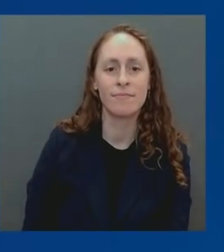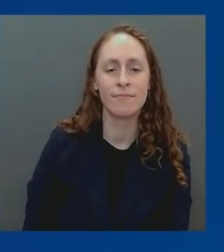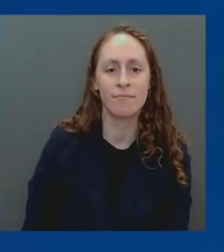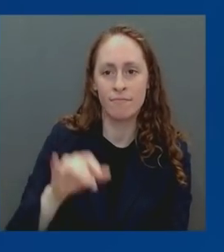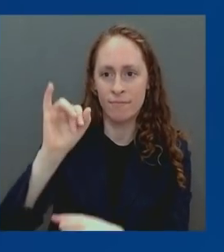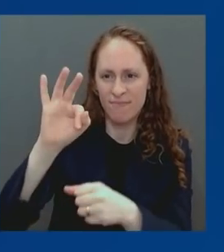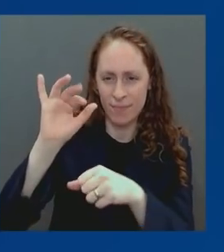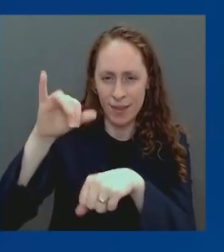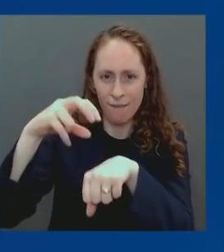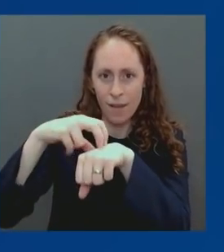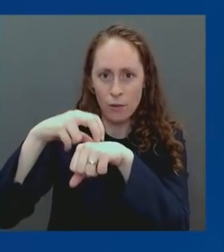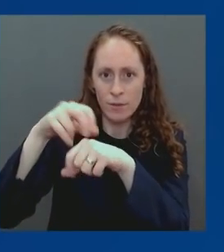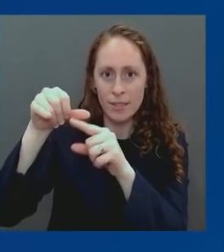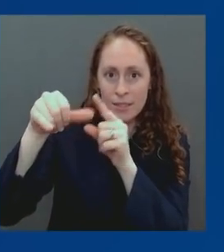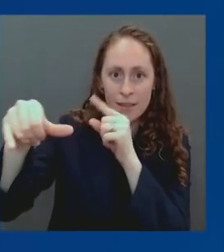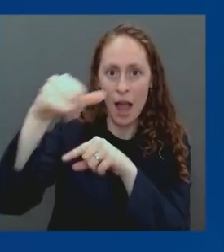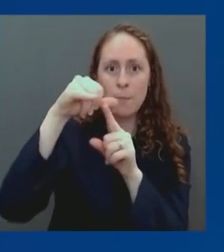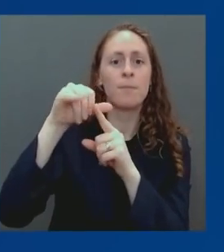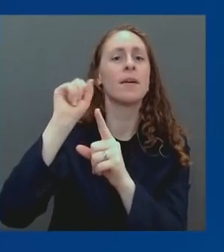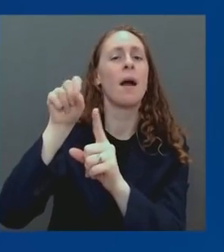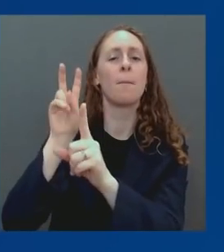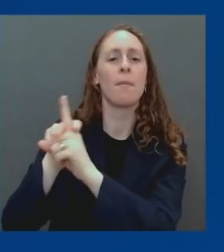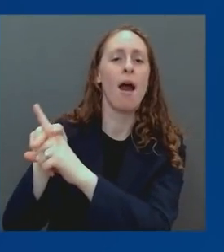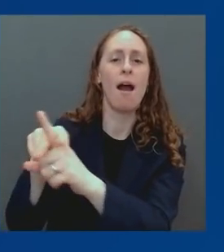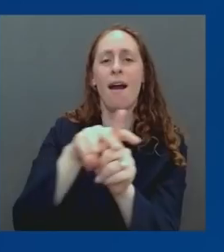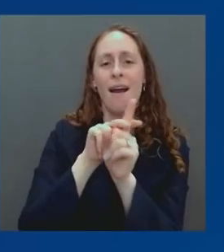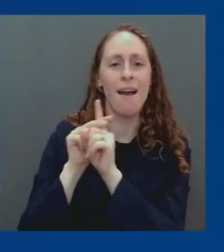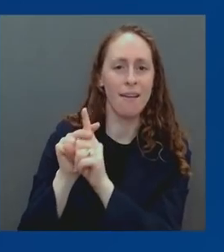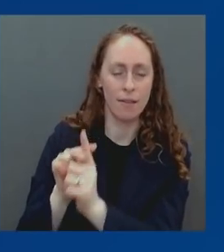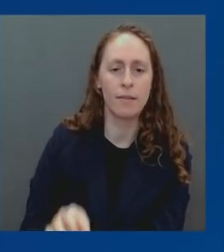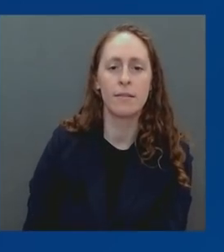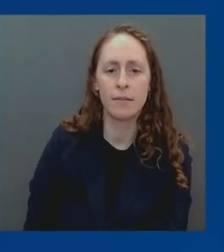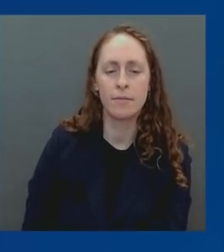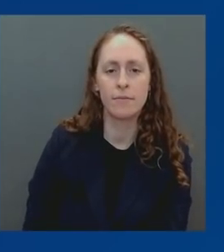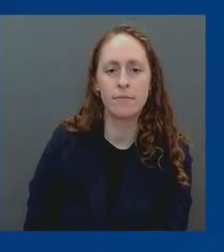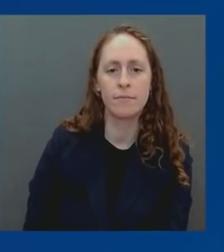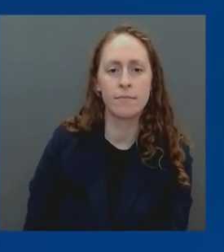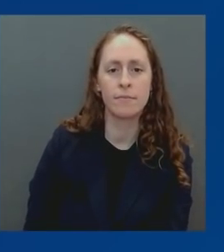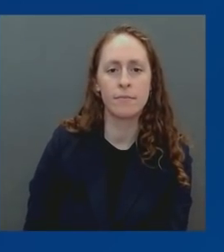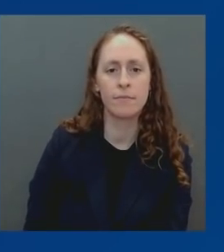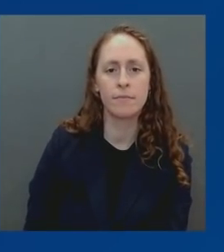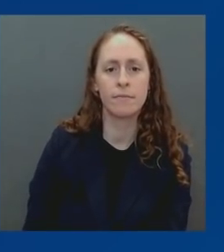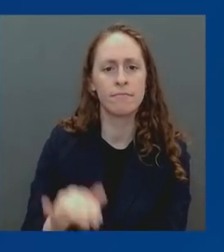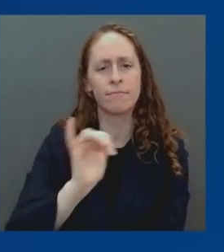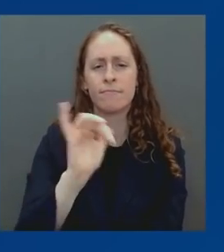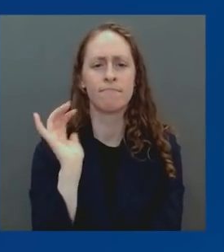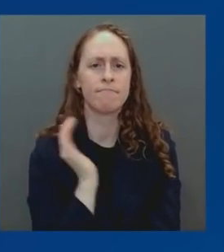and what we're doing with COVID-19 -- to be able to develop antivirals against the whole family.